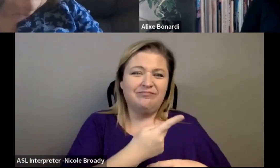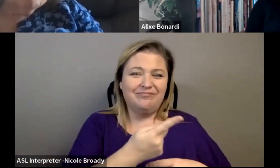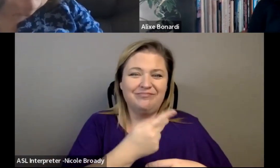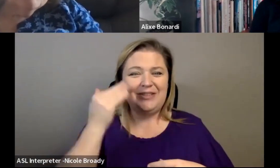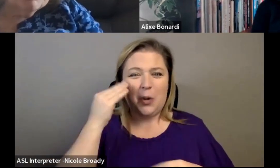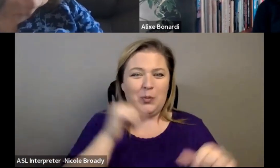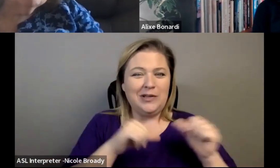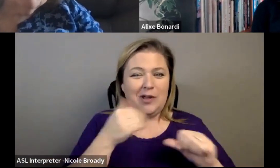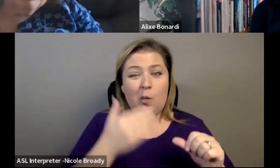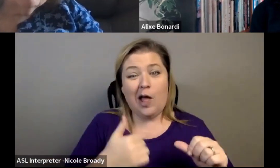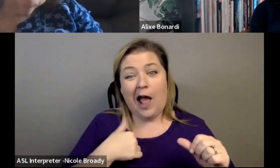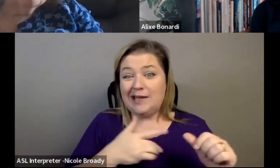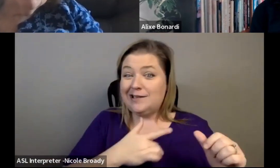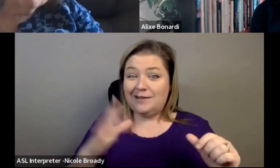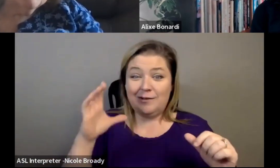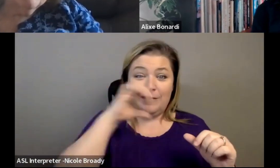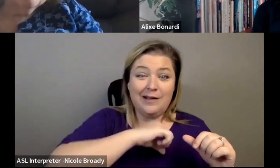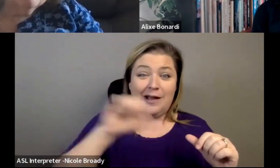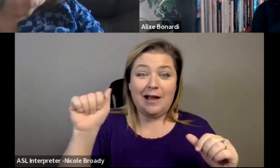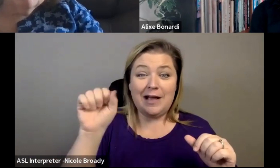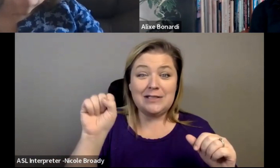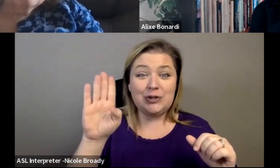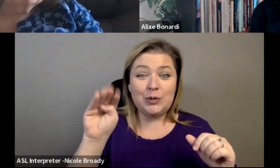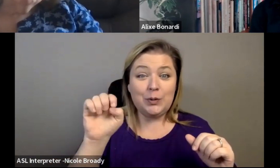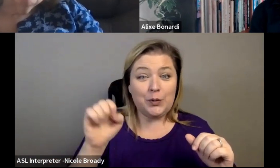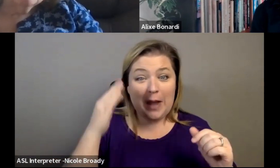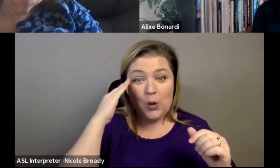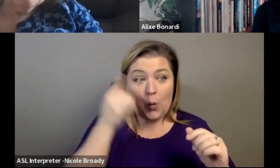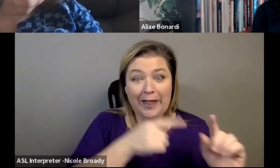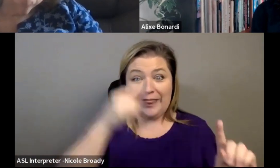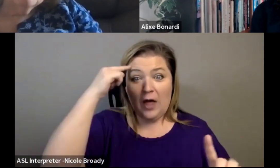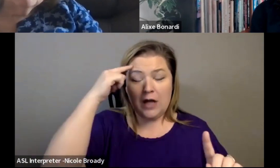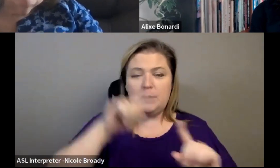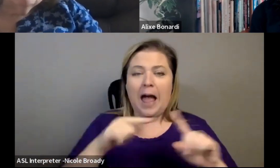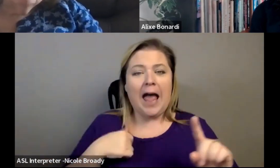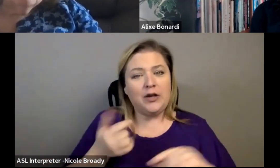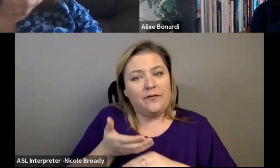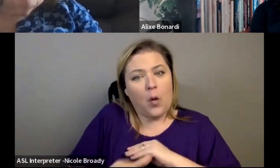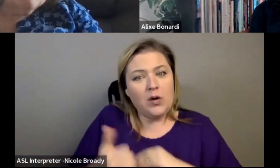time, I do assume that I can know what he's thinking. But I needed to force myself to use